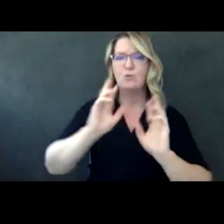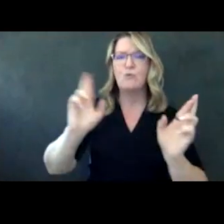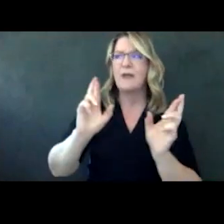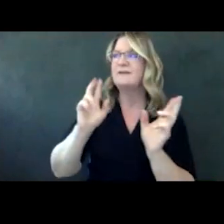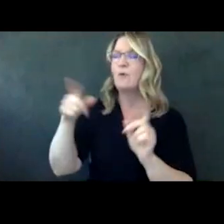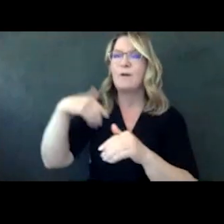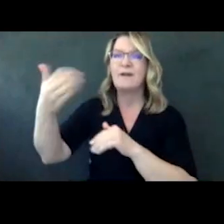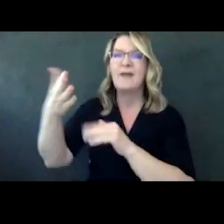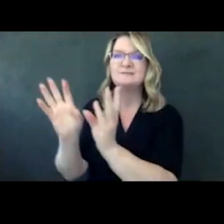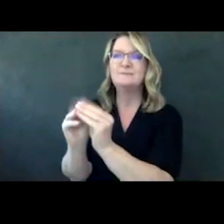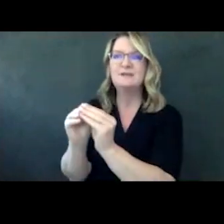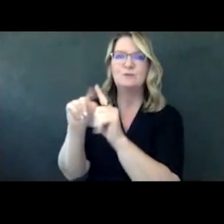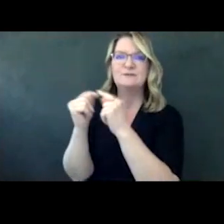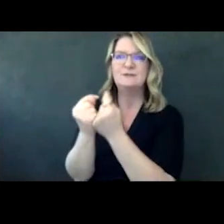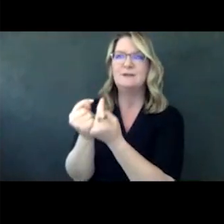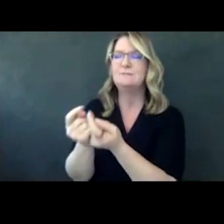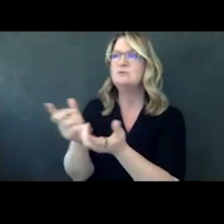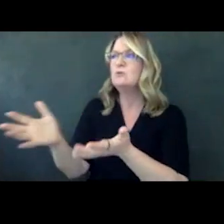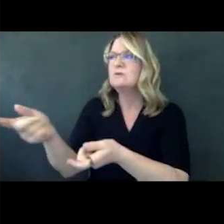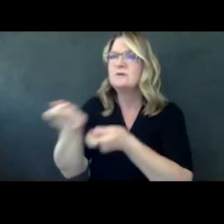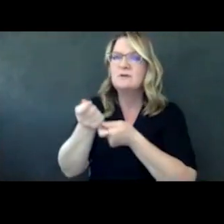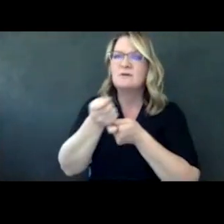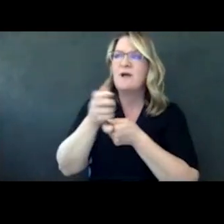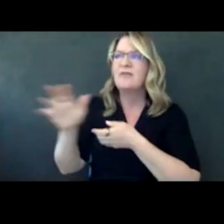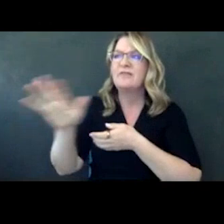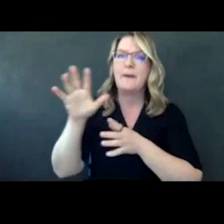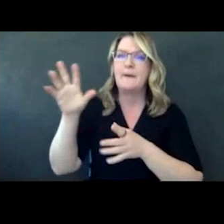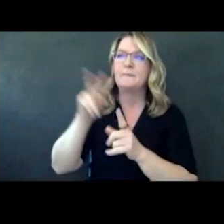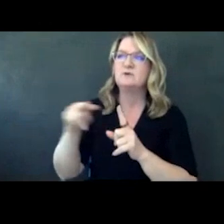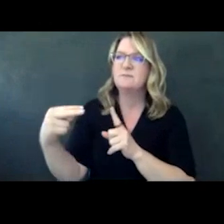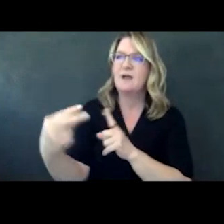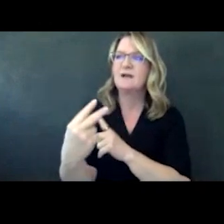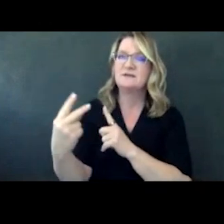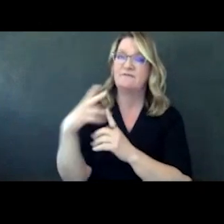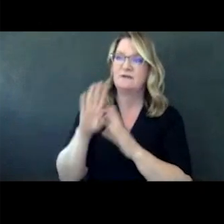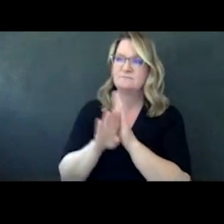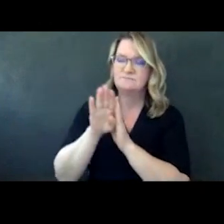a great way to gather different perspectives and refine your message together. The more your team